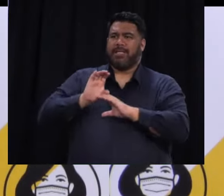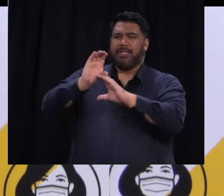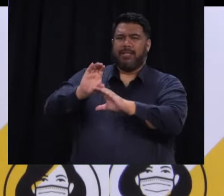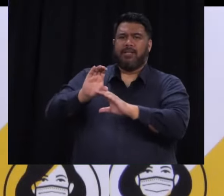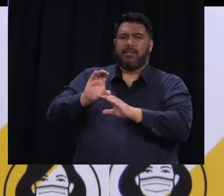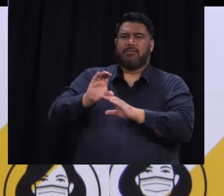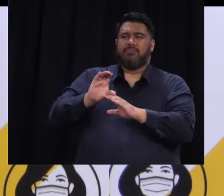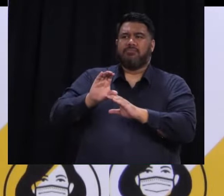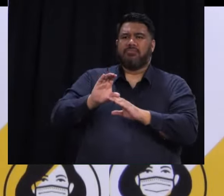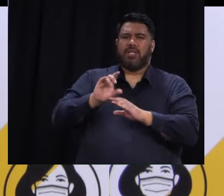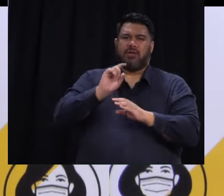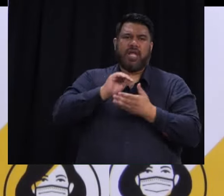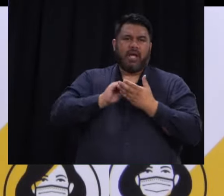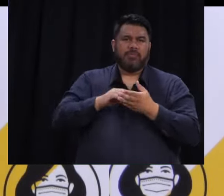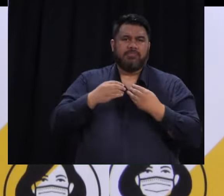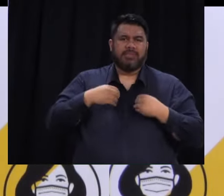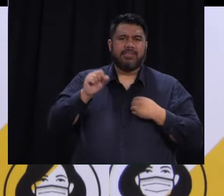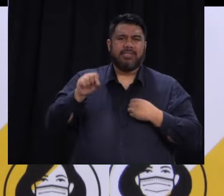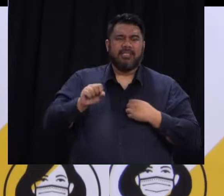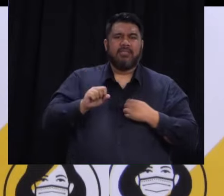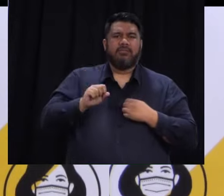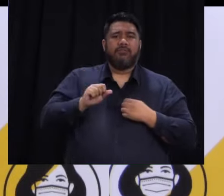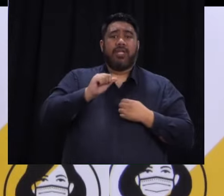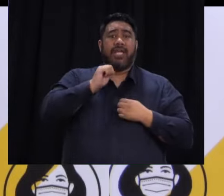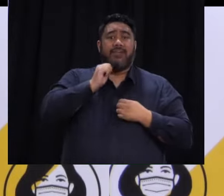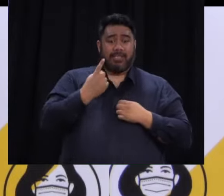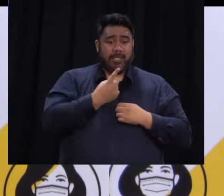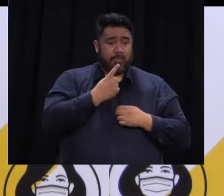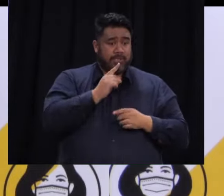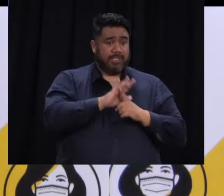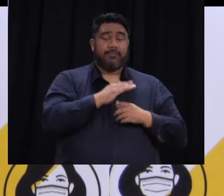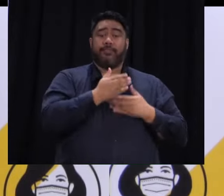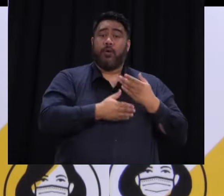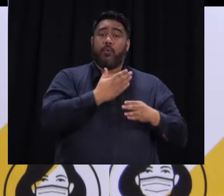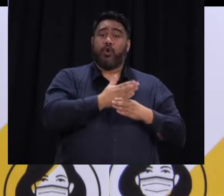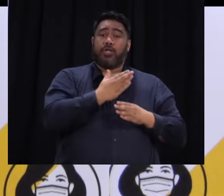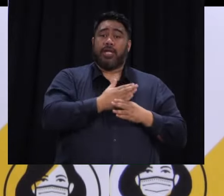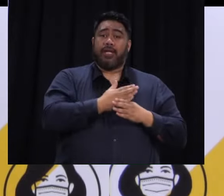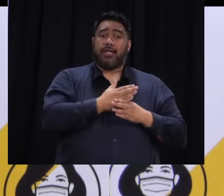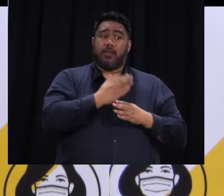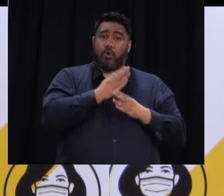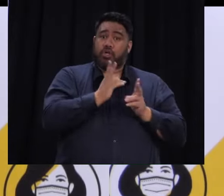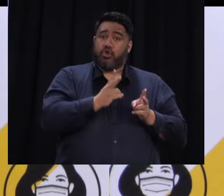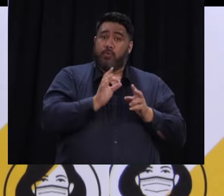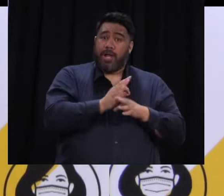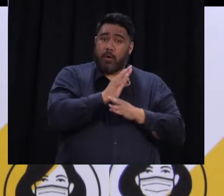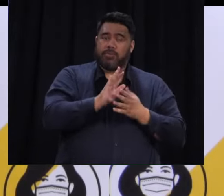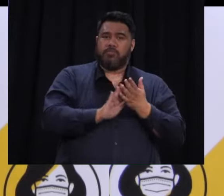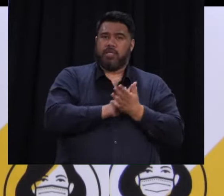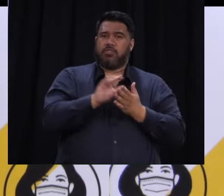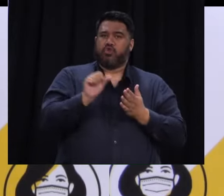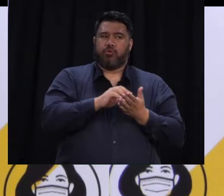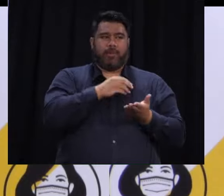level that they always have done but the subsidy scheme provides a base for us to work